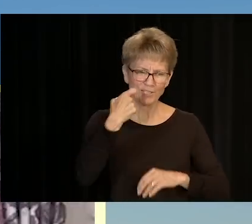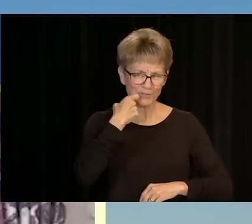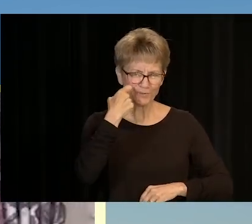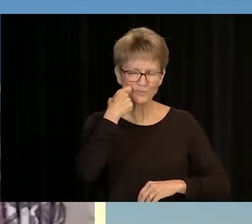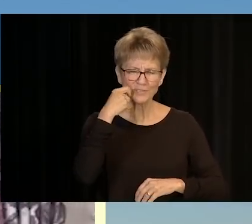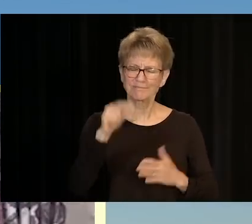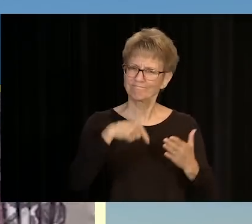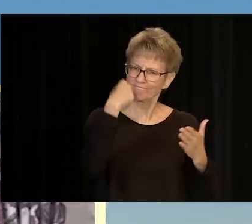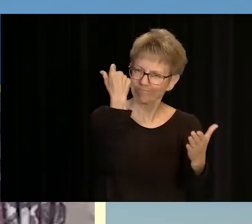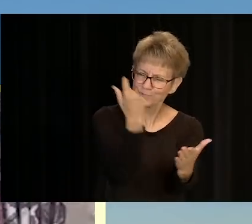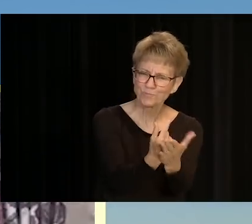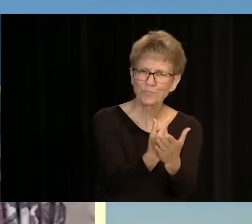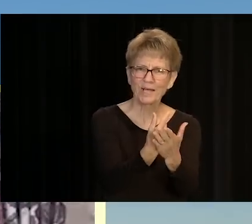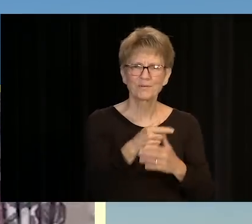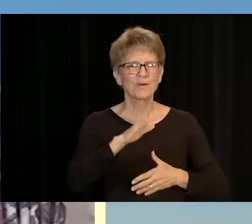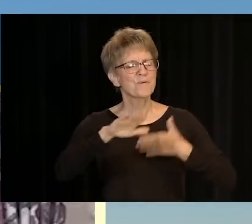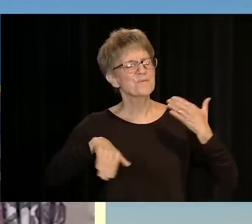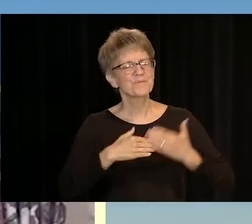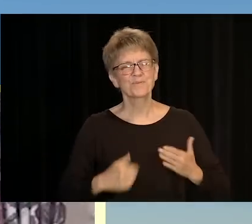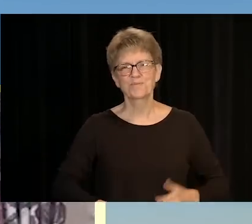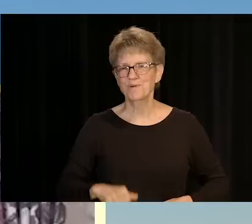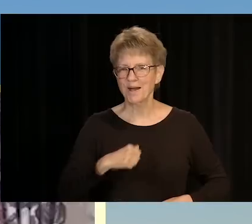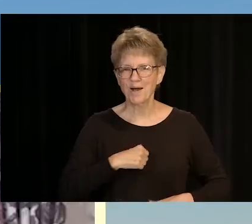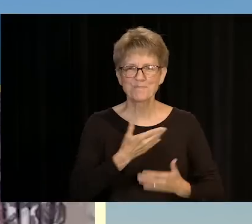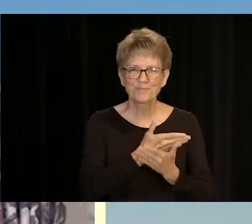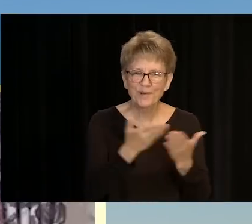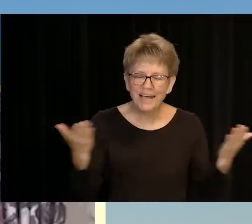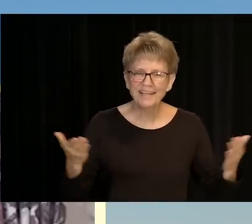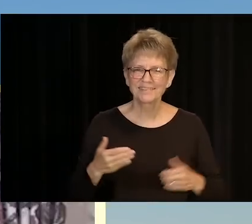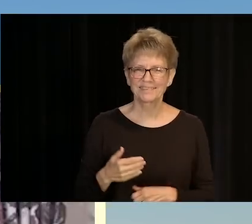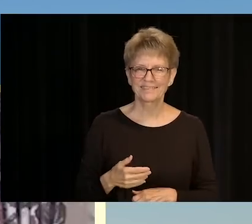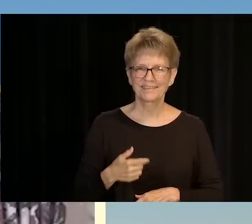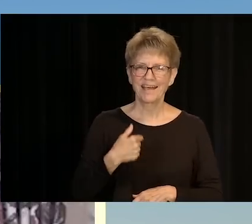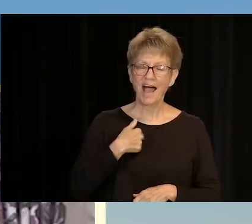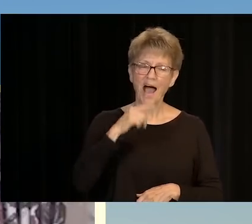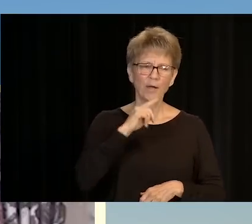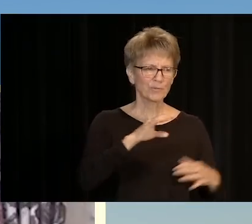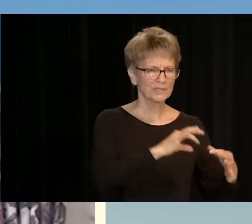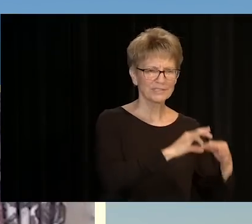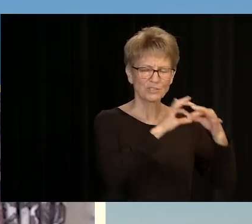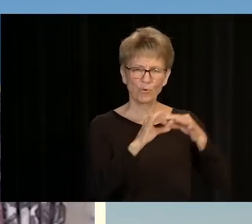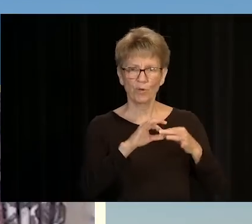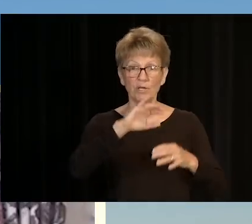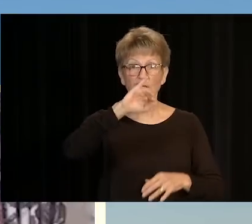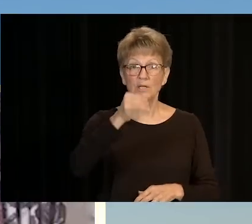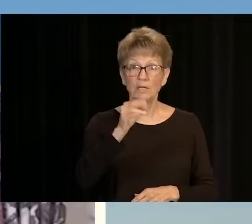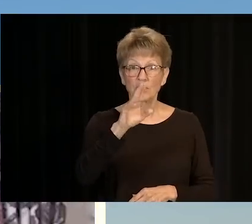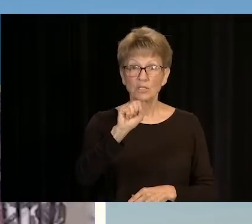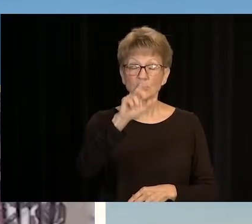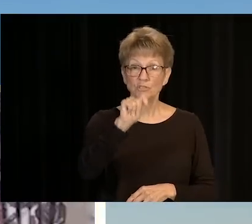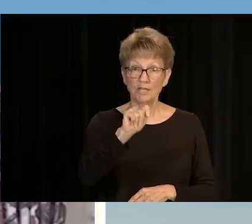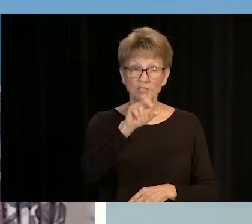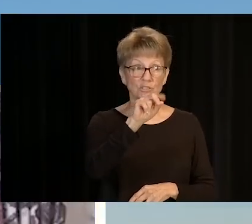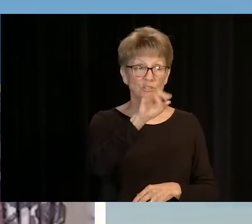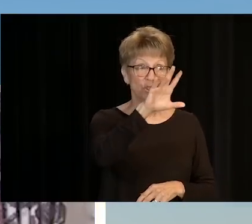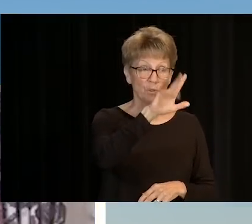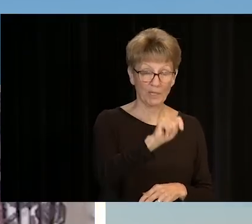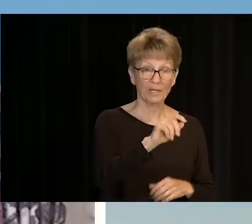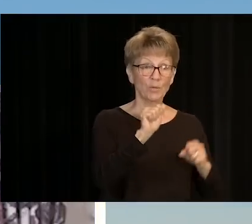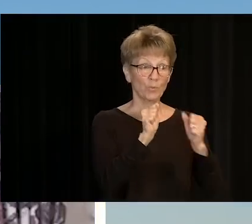YOU HAVE GRADUATED AND WE'RE ALL SO PROUD OF YOU. I COUPLE 'JUST DO IT' WITH -- WORKING HARD WORKS.